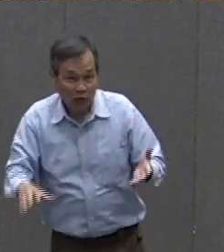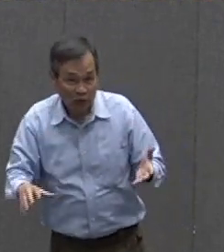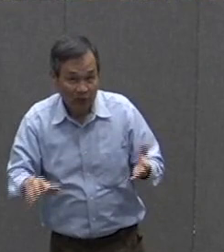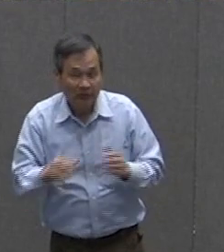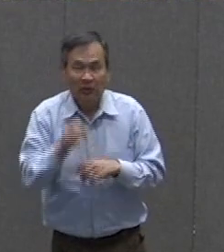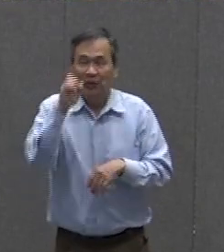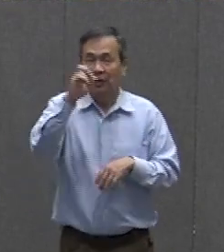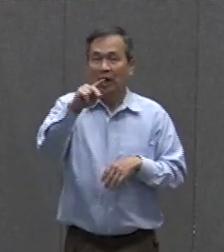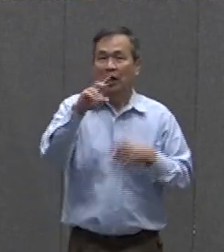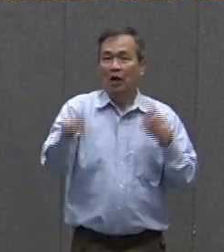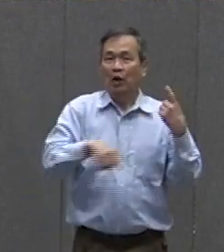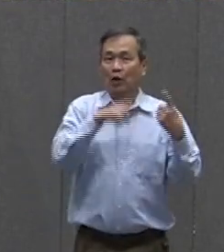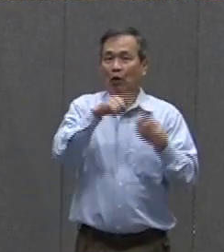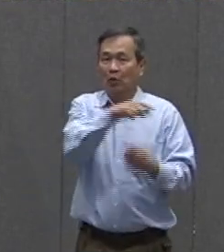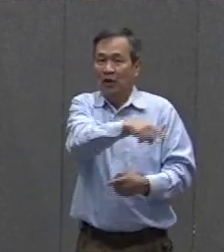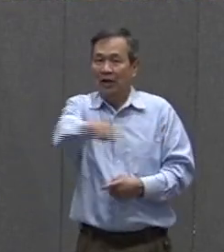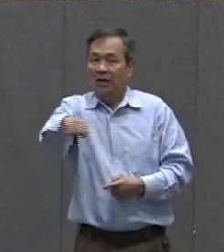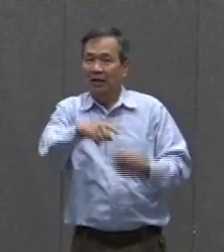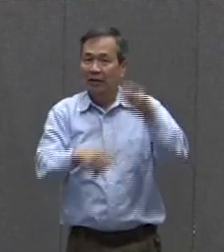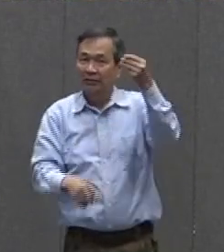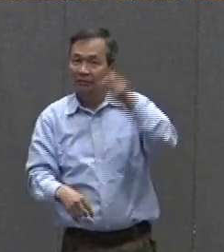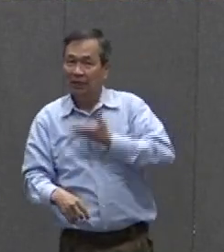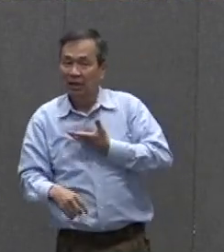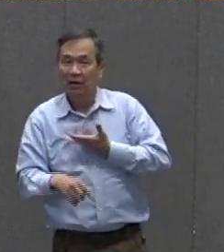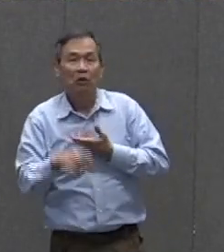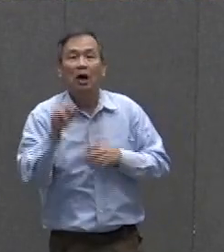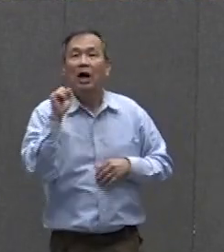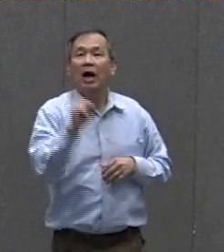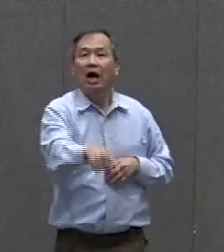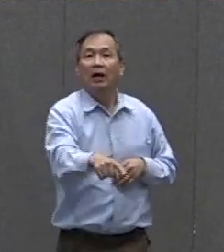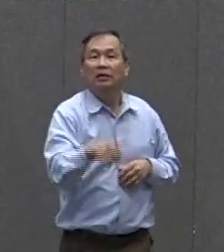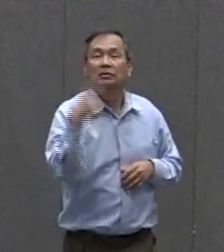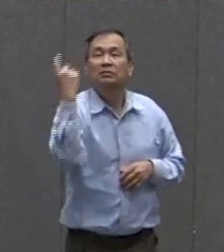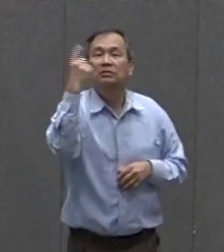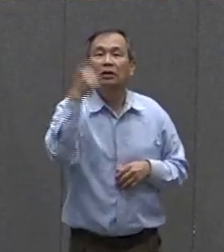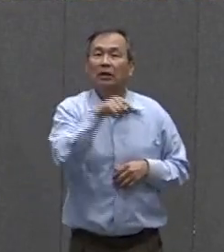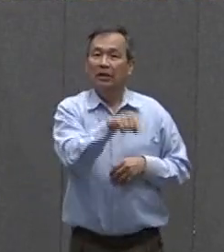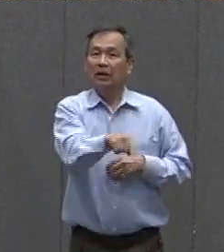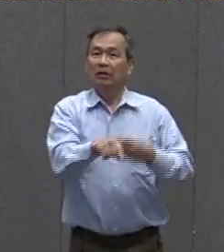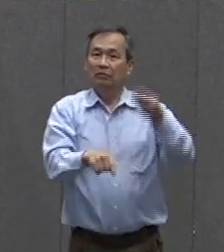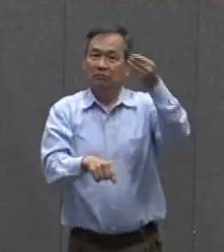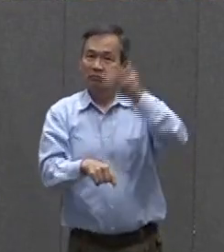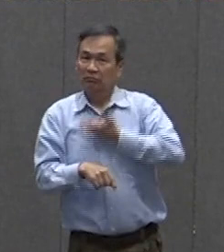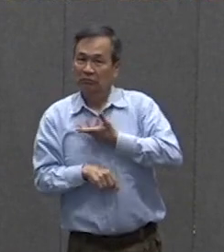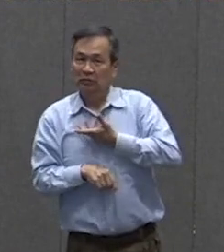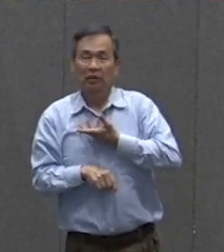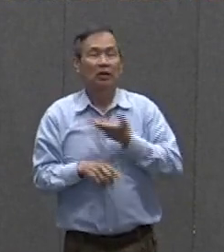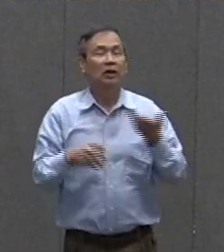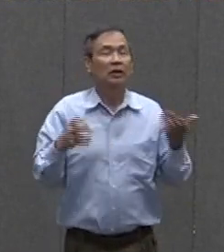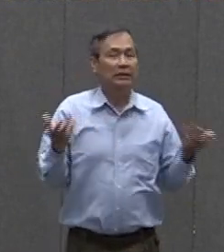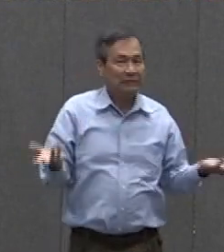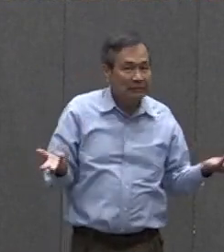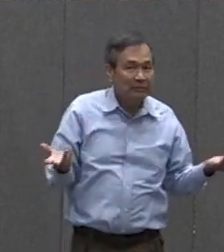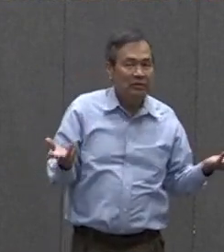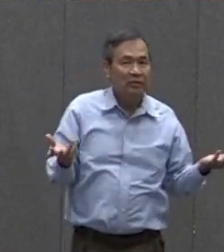when we ask questions of them, they'll tell us things in the way that we ask them.